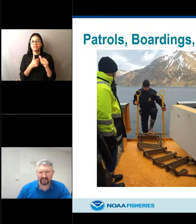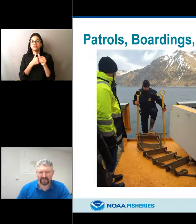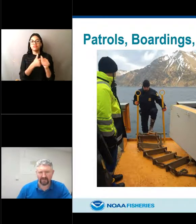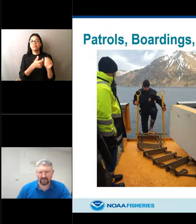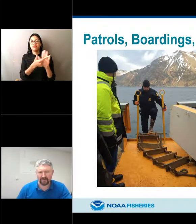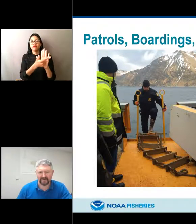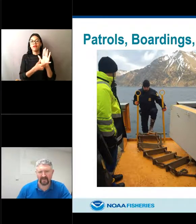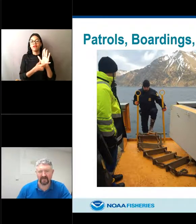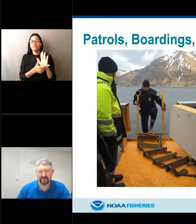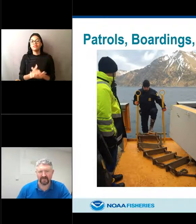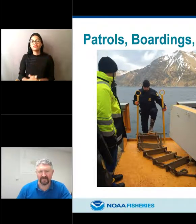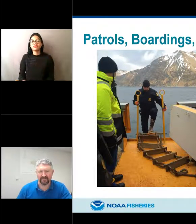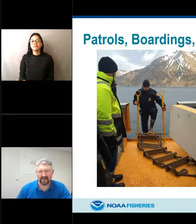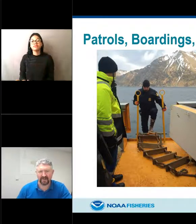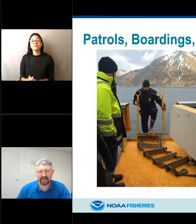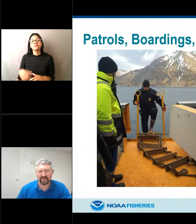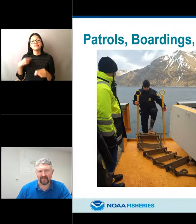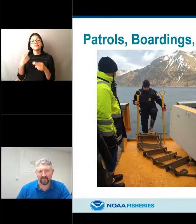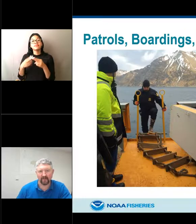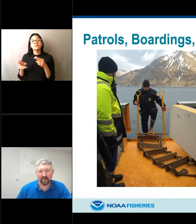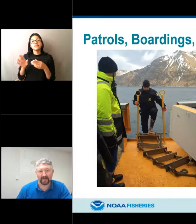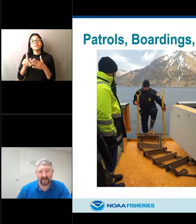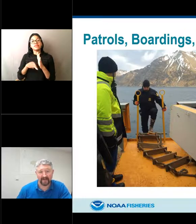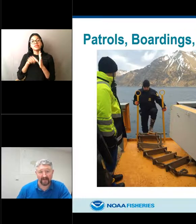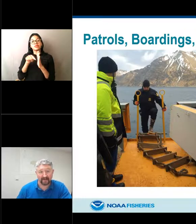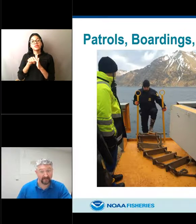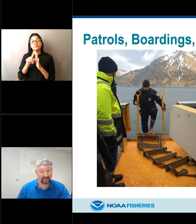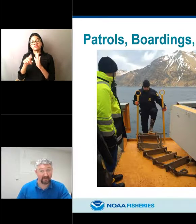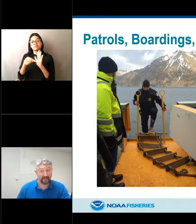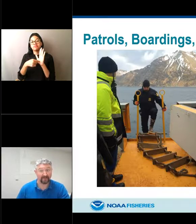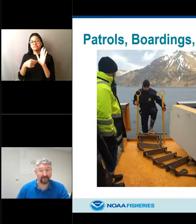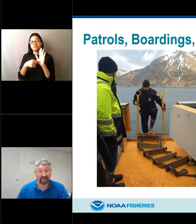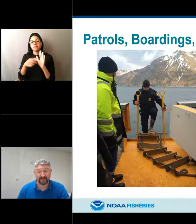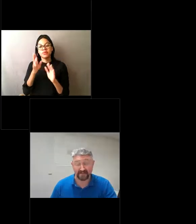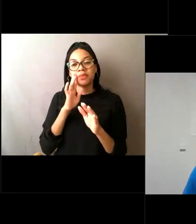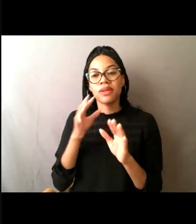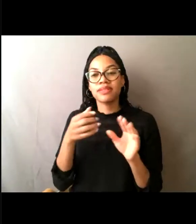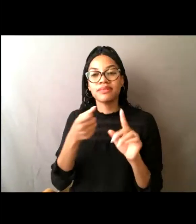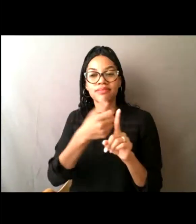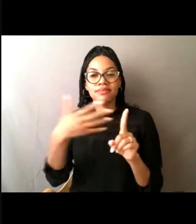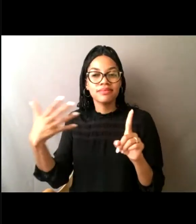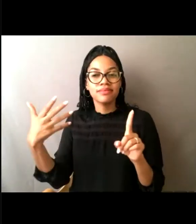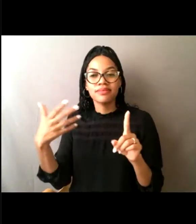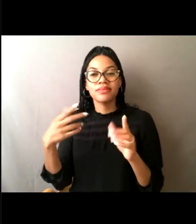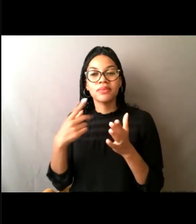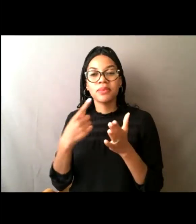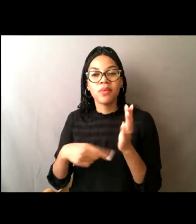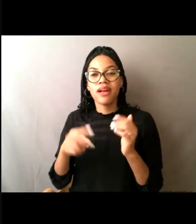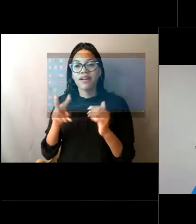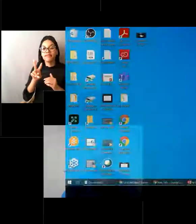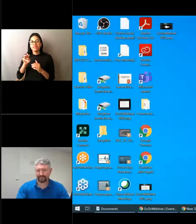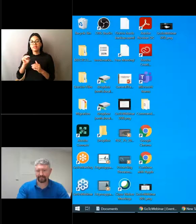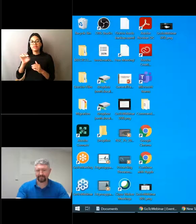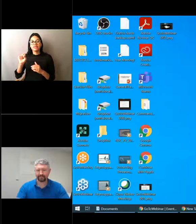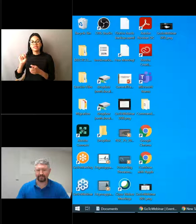and we have a short video here to explain what the heck vessel monitoring systems are.